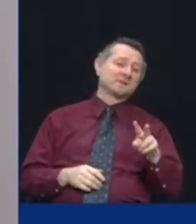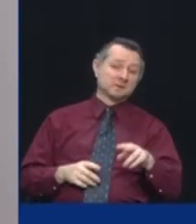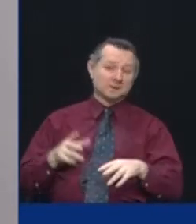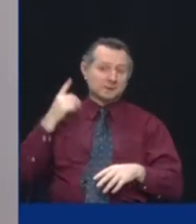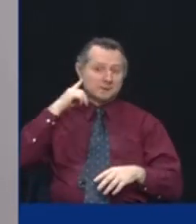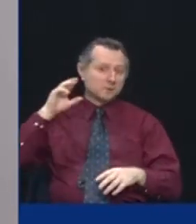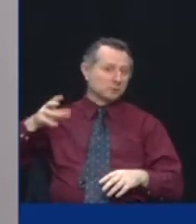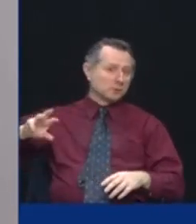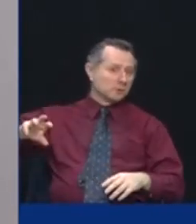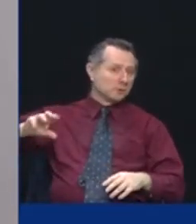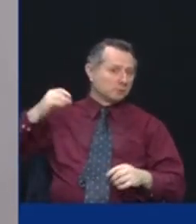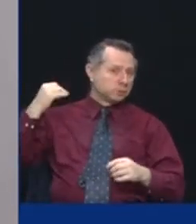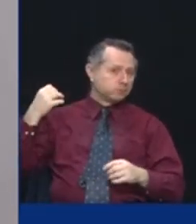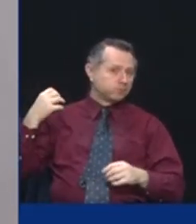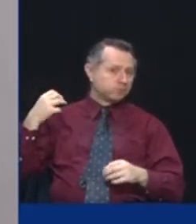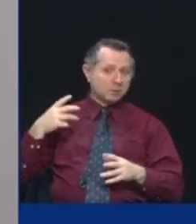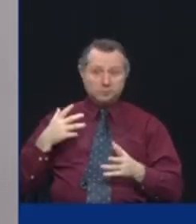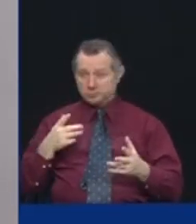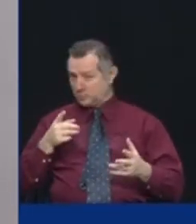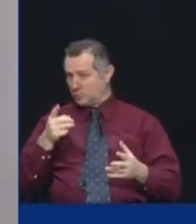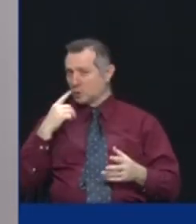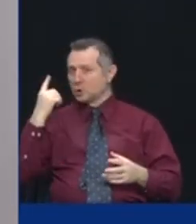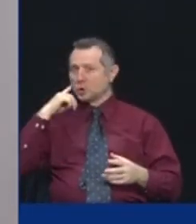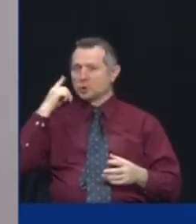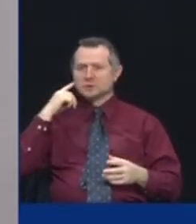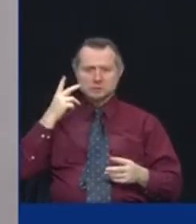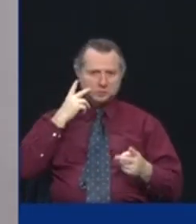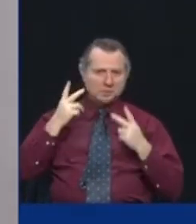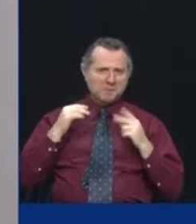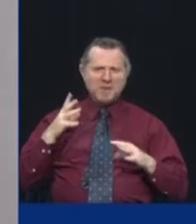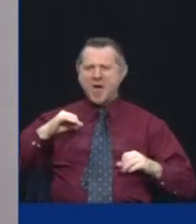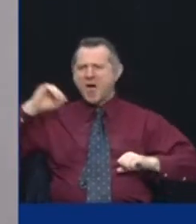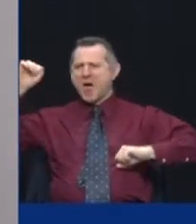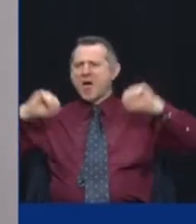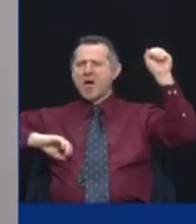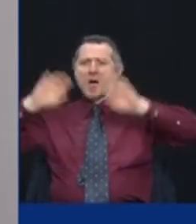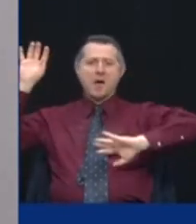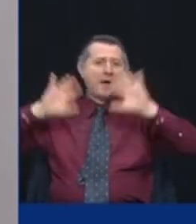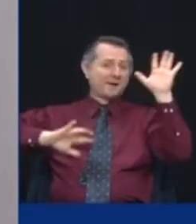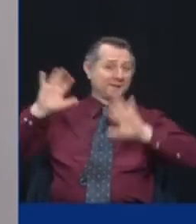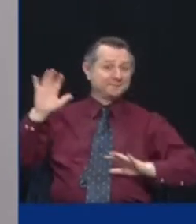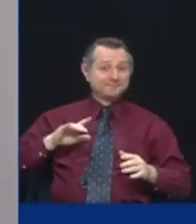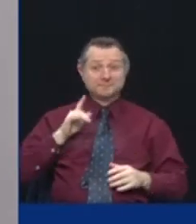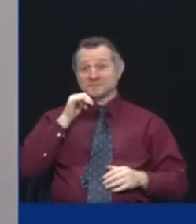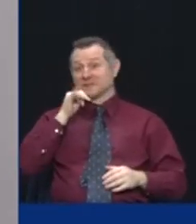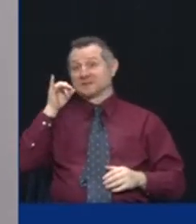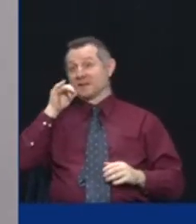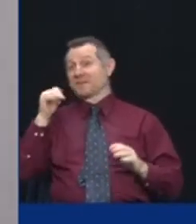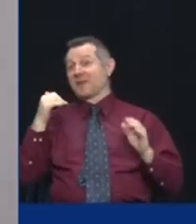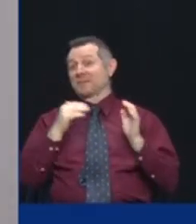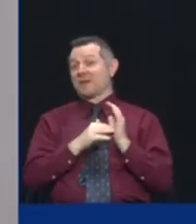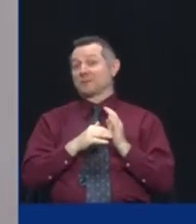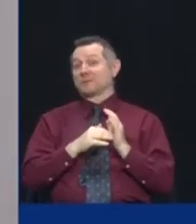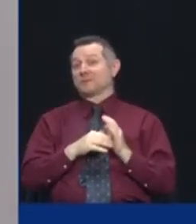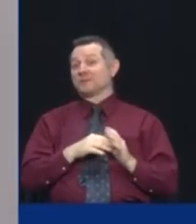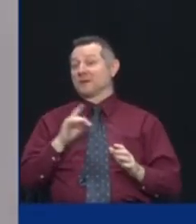IF ANYBODY WAS WATCHING THE GAME LAST NIGHT AT YANKEES STADIUM OR SAW IT ON TELEVISION OR LISTENED TO IT ON RADIO, THAT POINT WAS